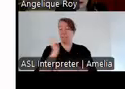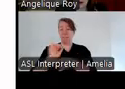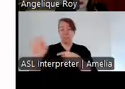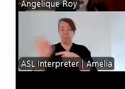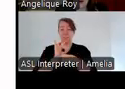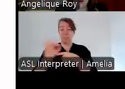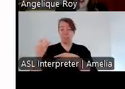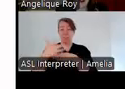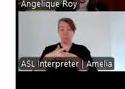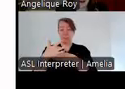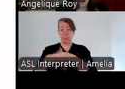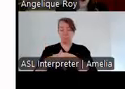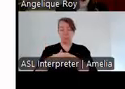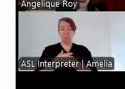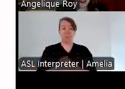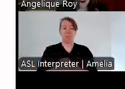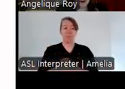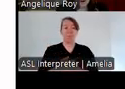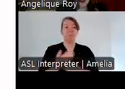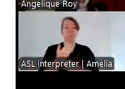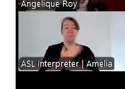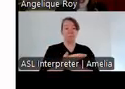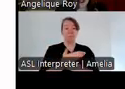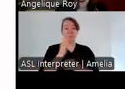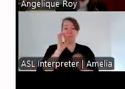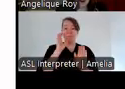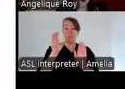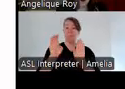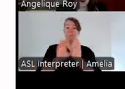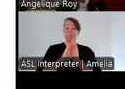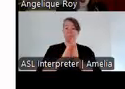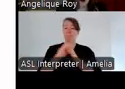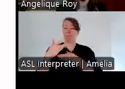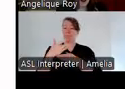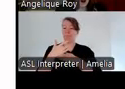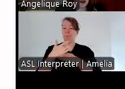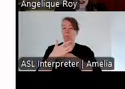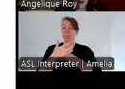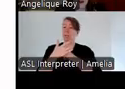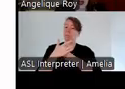PICTURED HERE, FOR EXAMPLE, ACCESS PHYSIOTHERAPY INCLUDES CONTENT WITH